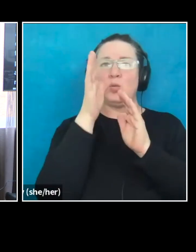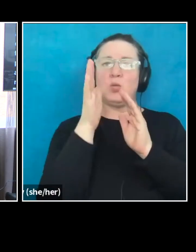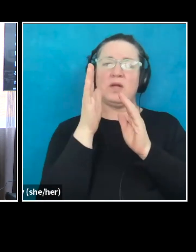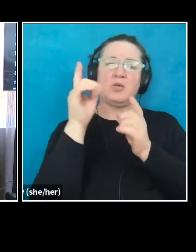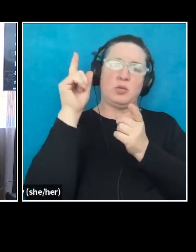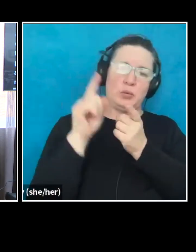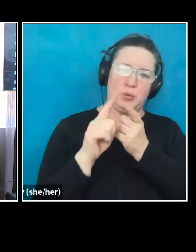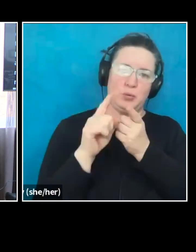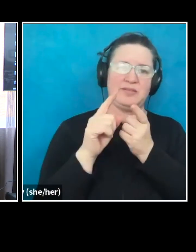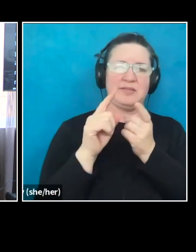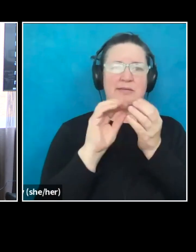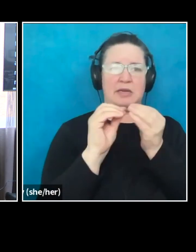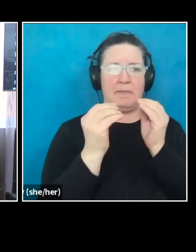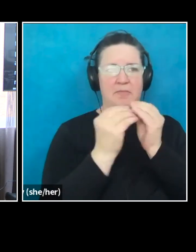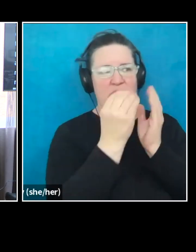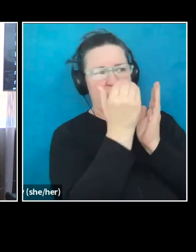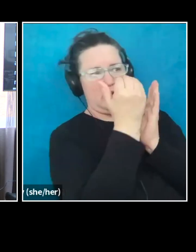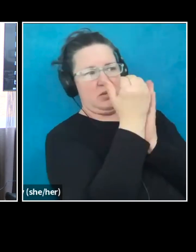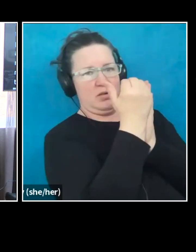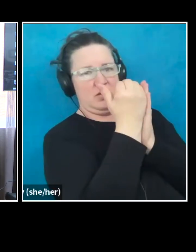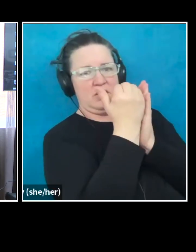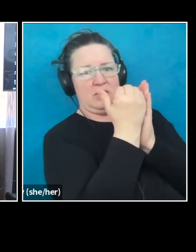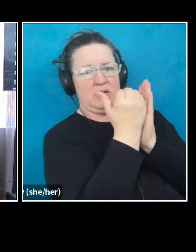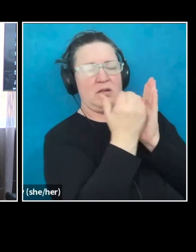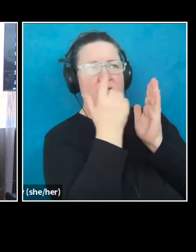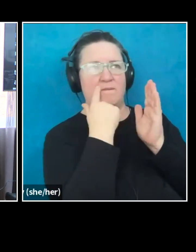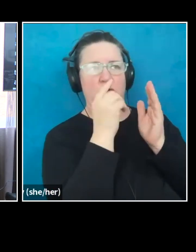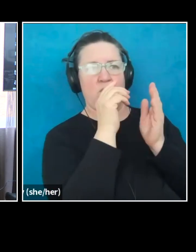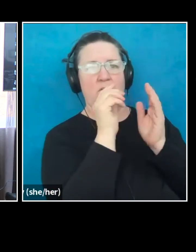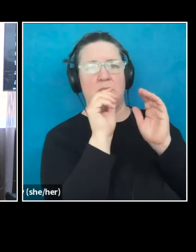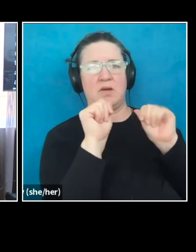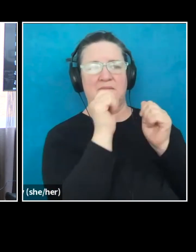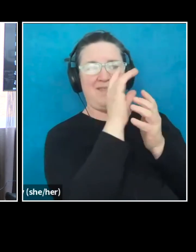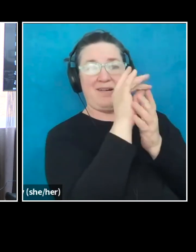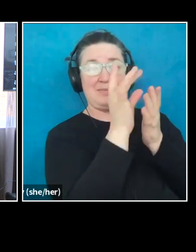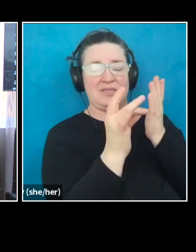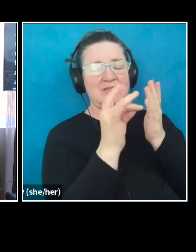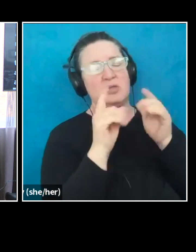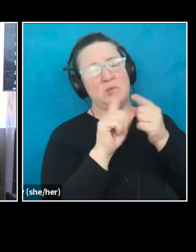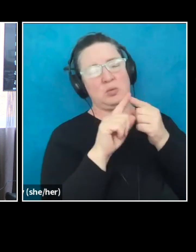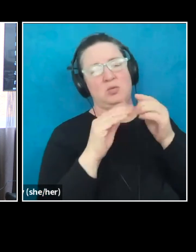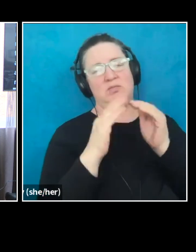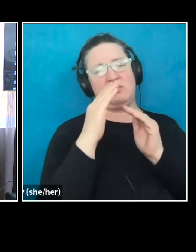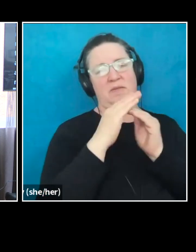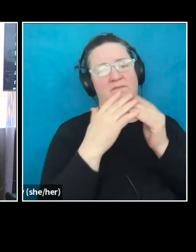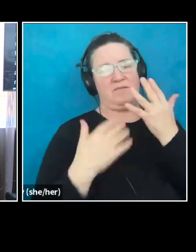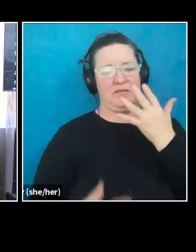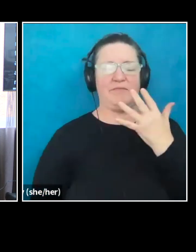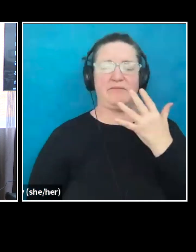are closest to you. Um what we're working on next is to really do what you're talking about which is